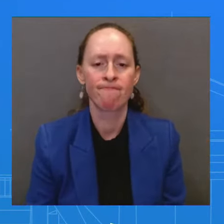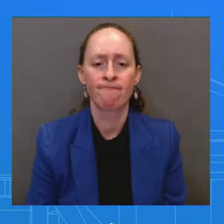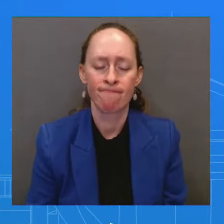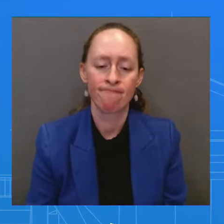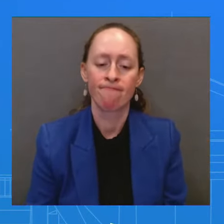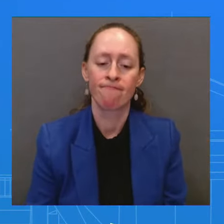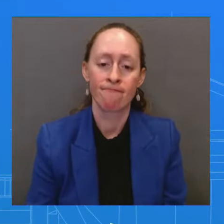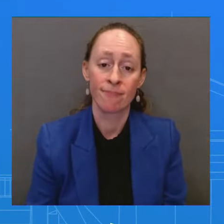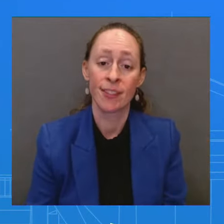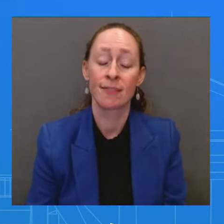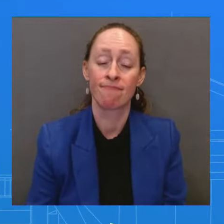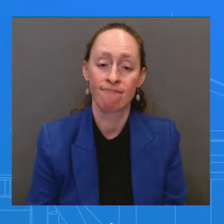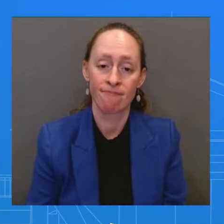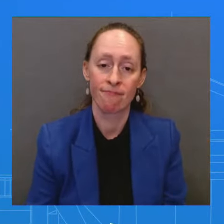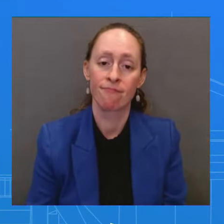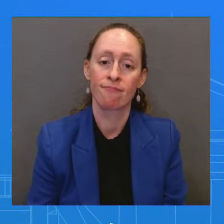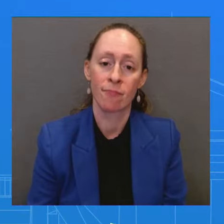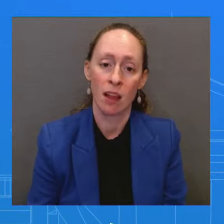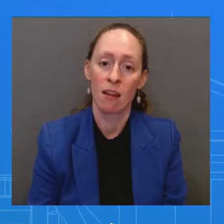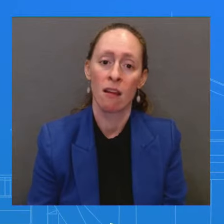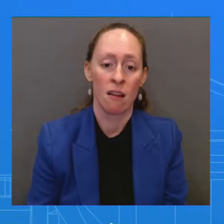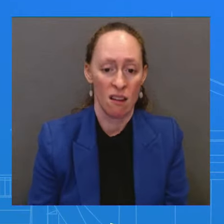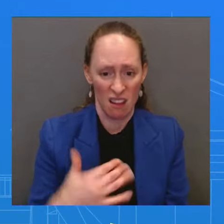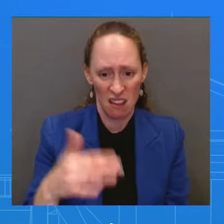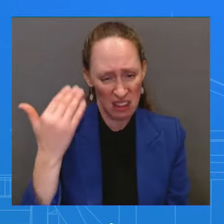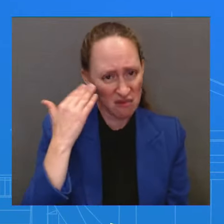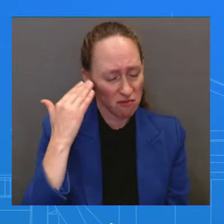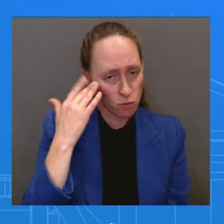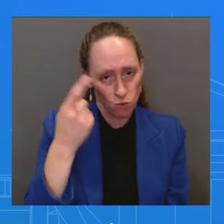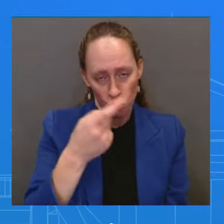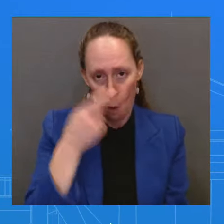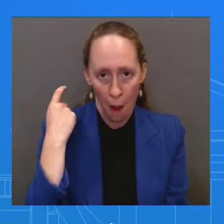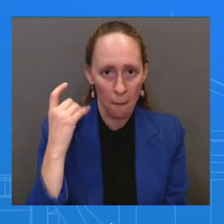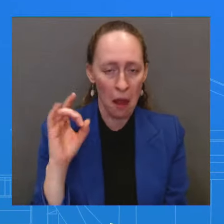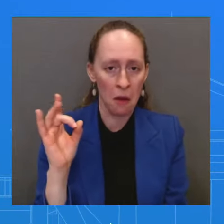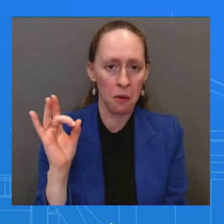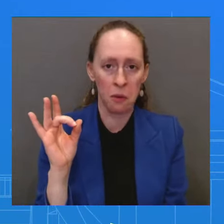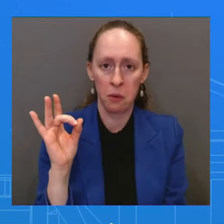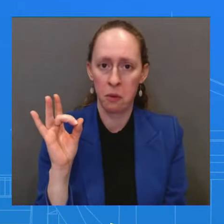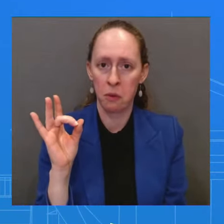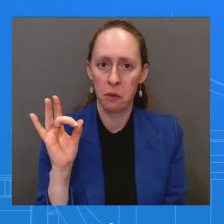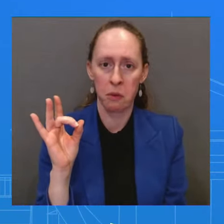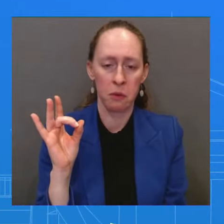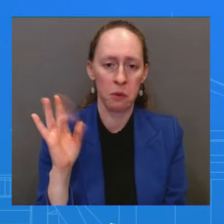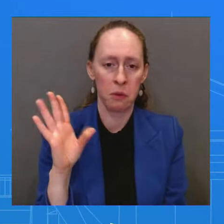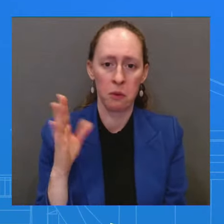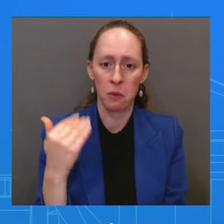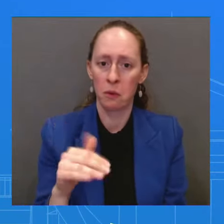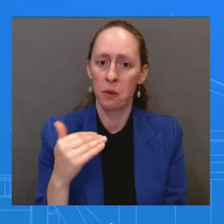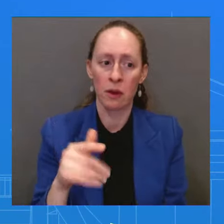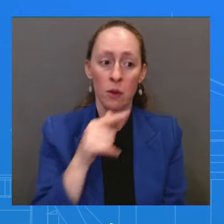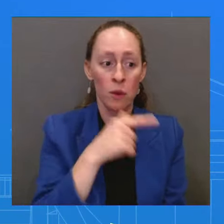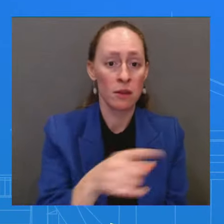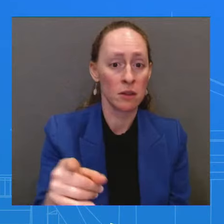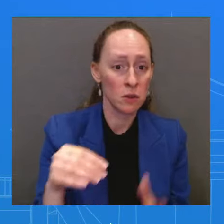for everyone on cam- -- on campus, for the partner -- for the parents and families of every student, and for the community. Last night and this morning,